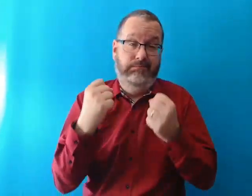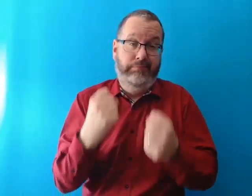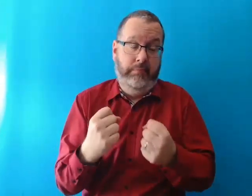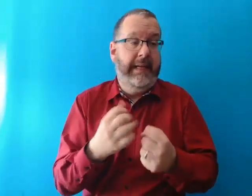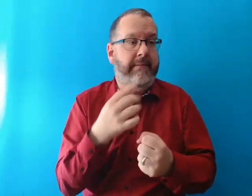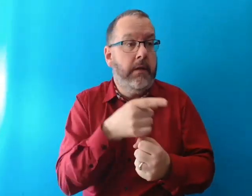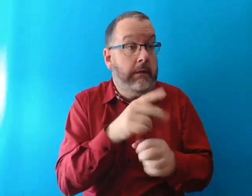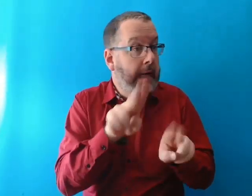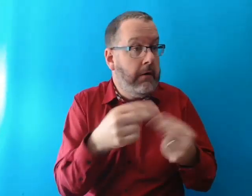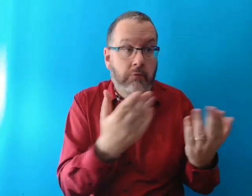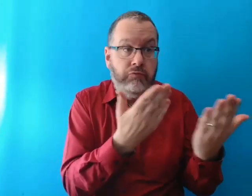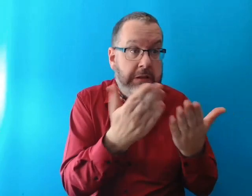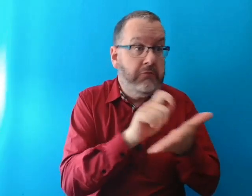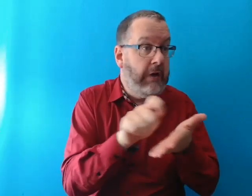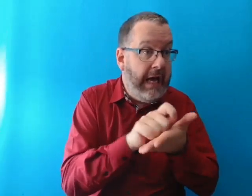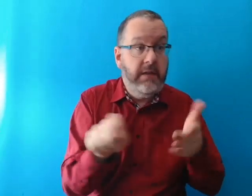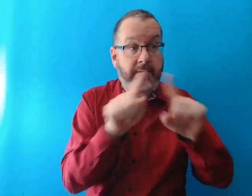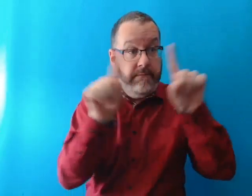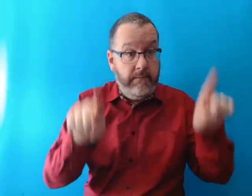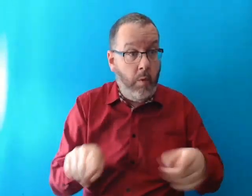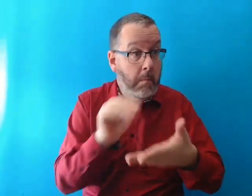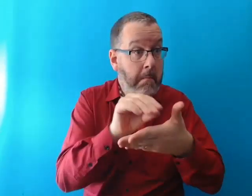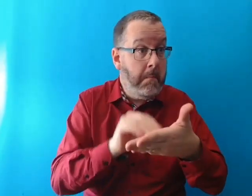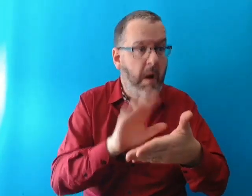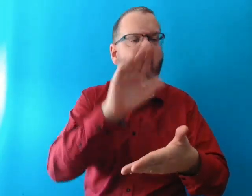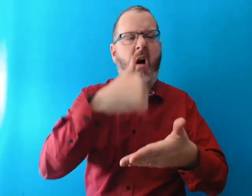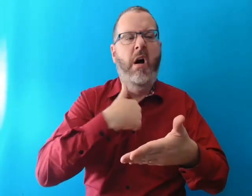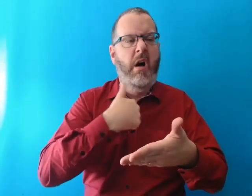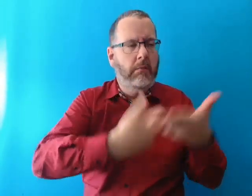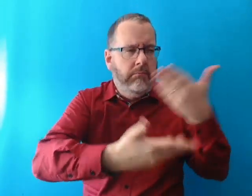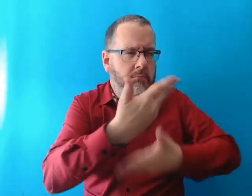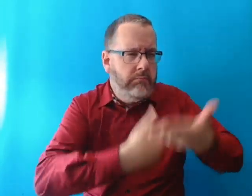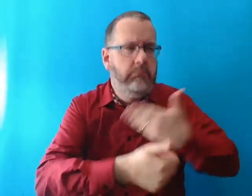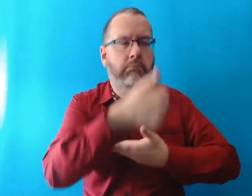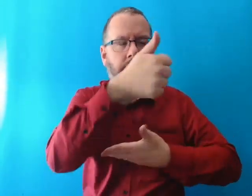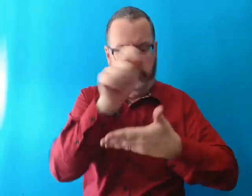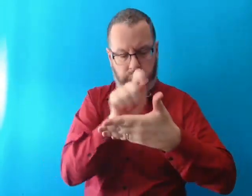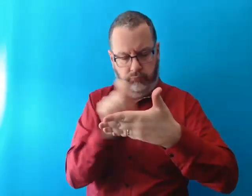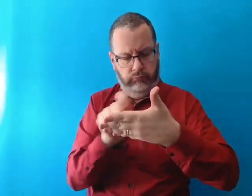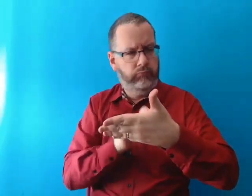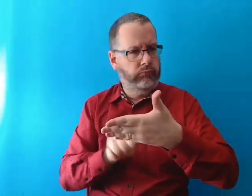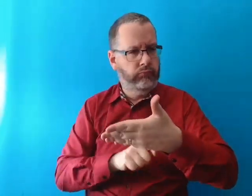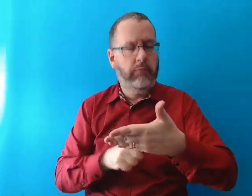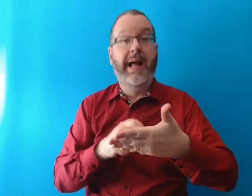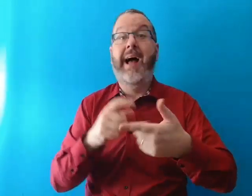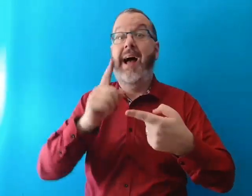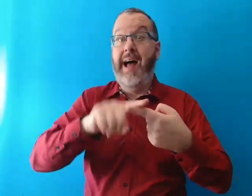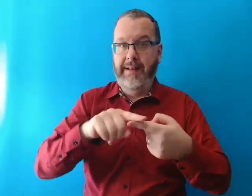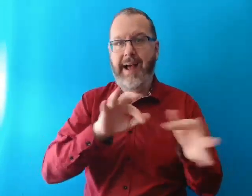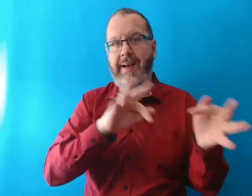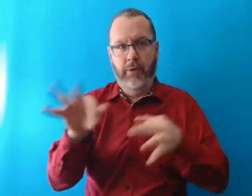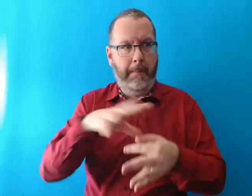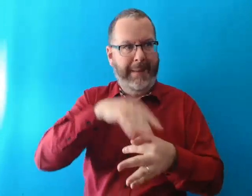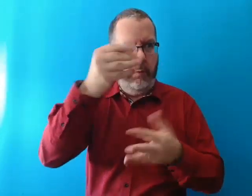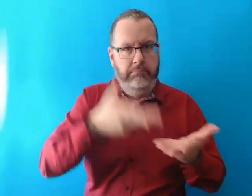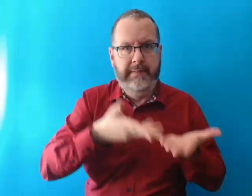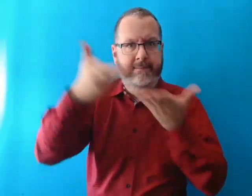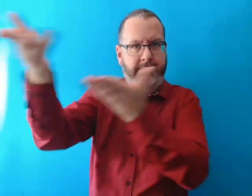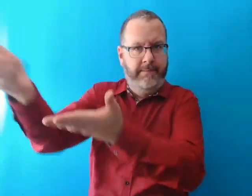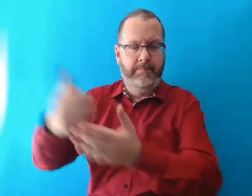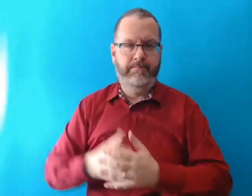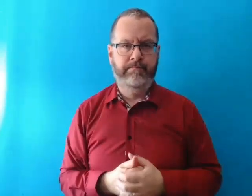to help illiterate people fill in their forms and collect them afterwards.